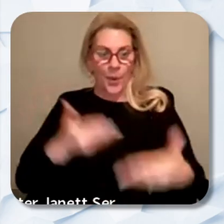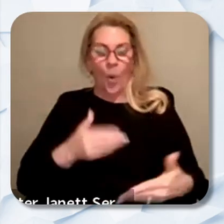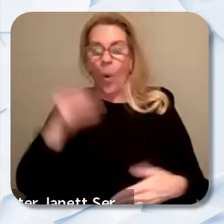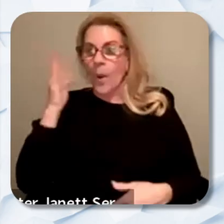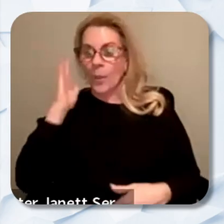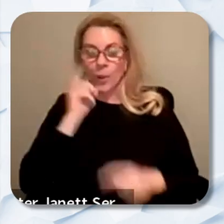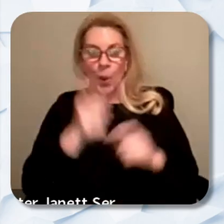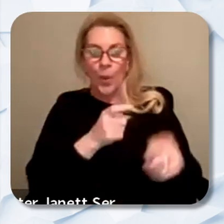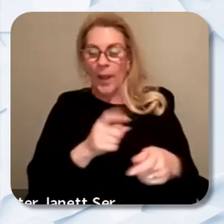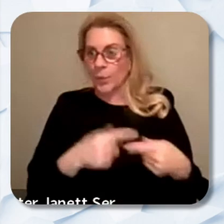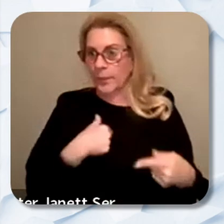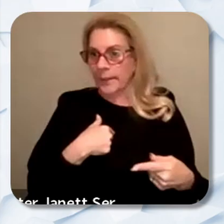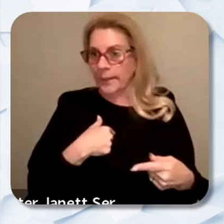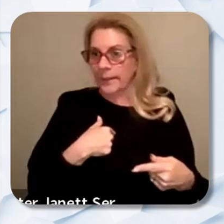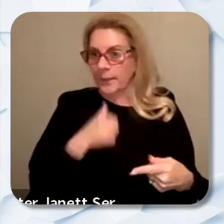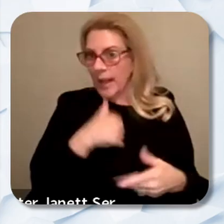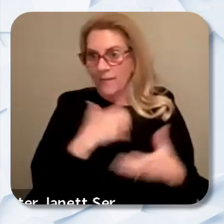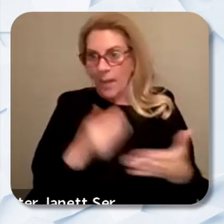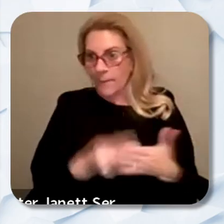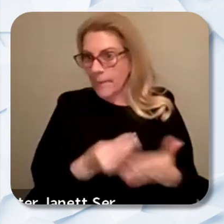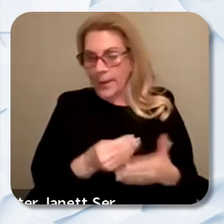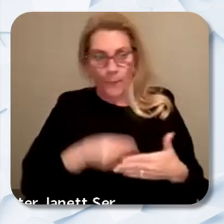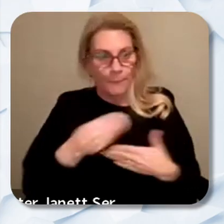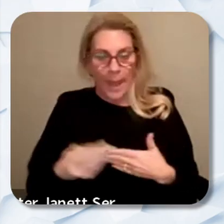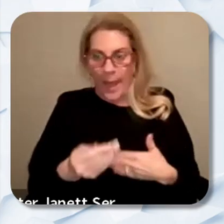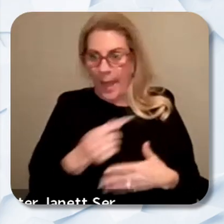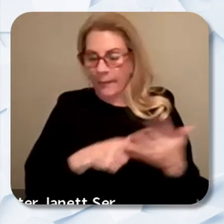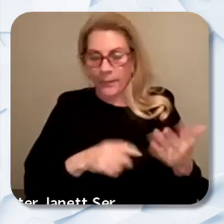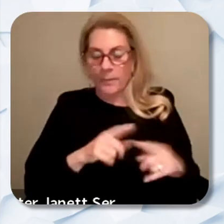donate right? We didn't have a lot of money to buy materials. And so I think the environments